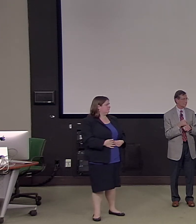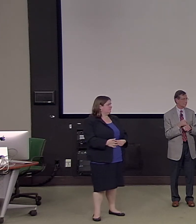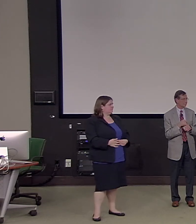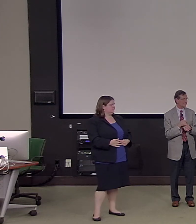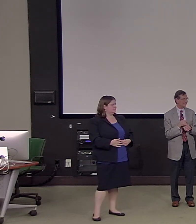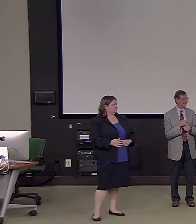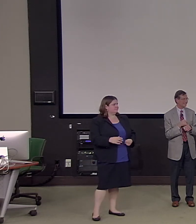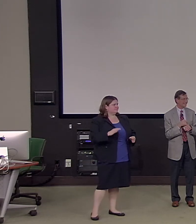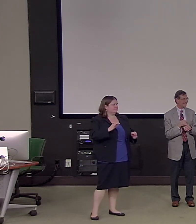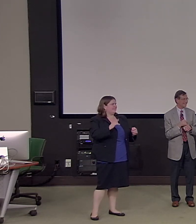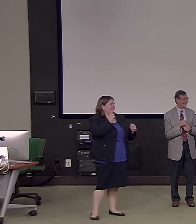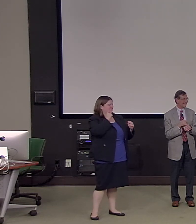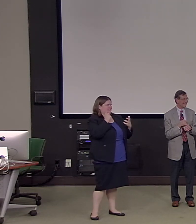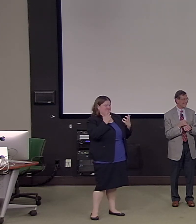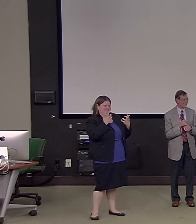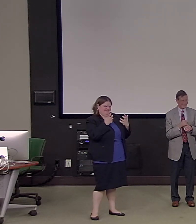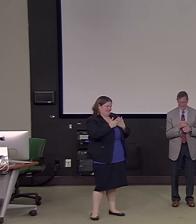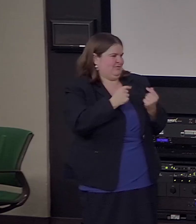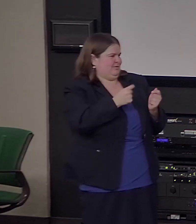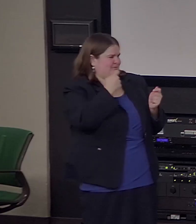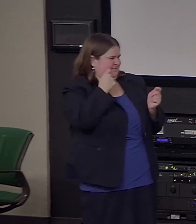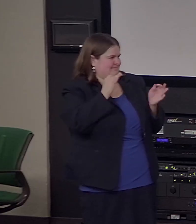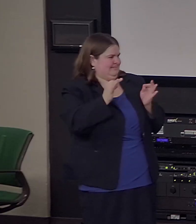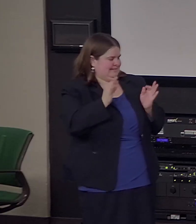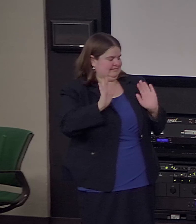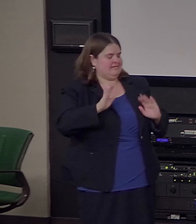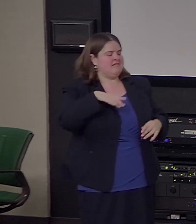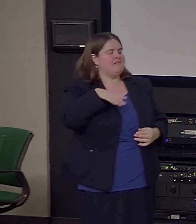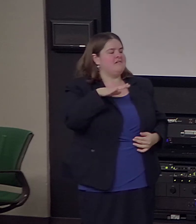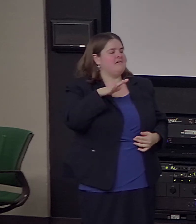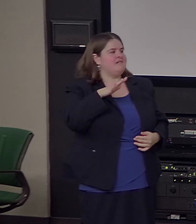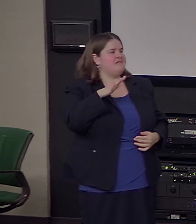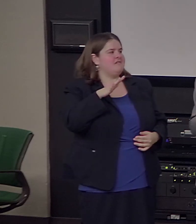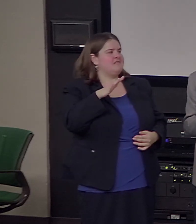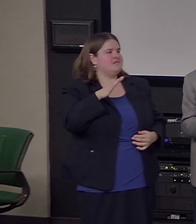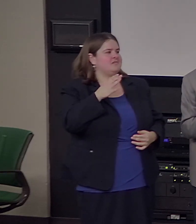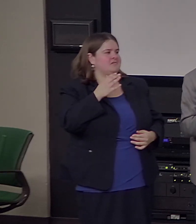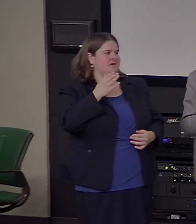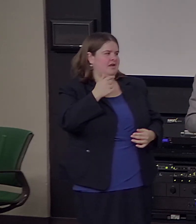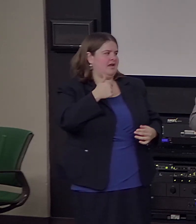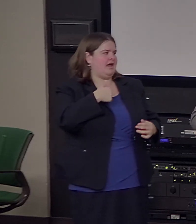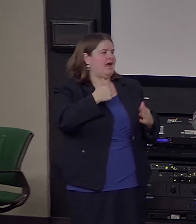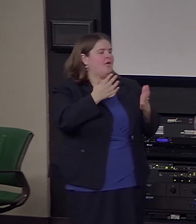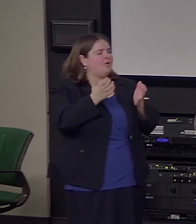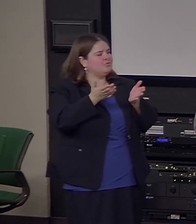This fits well with what you're talking about. So I wanted to ask you a question about the study on